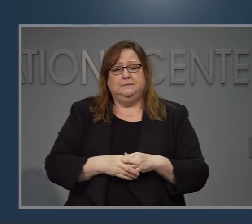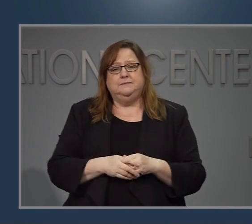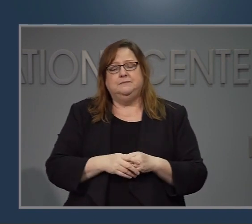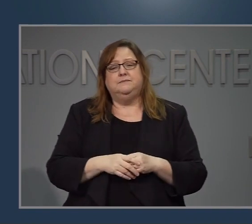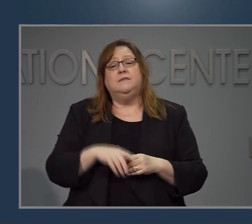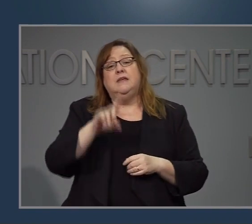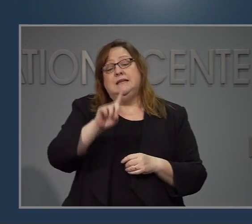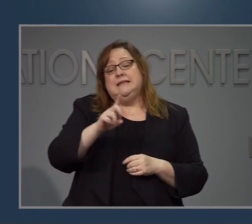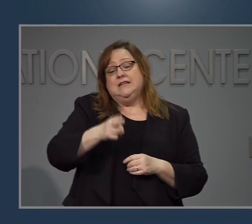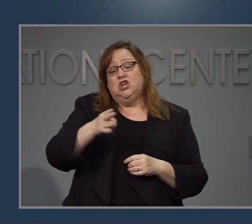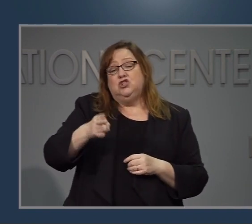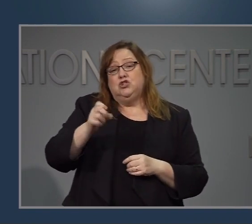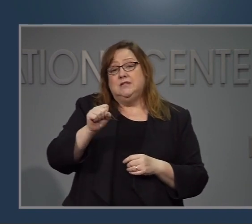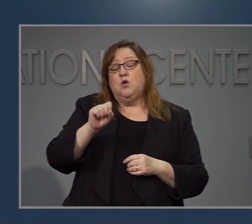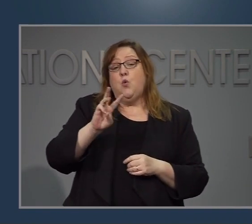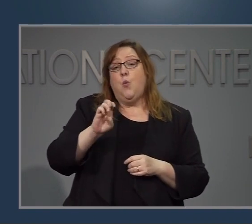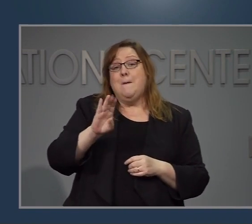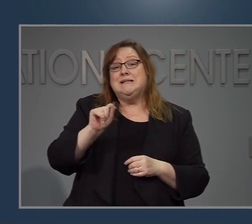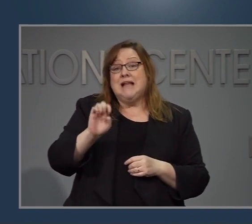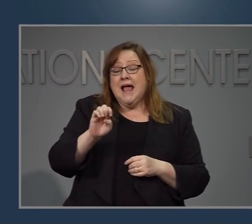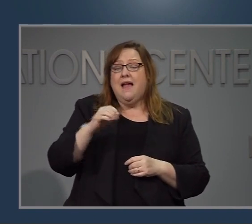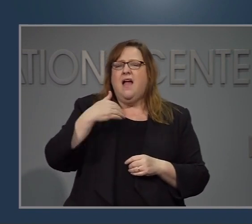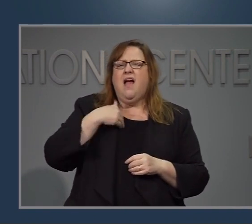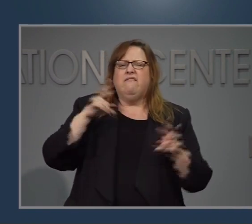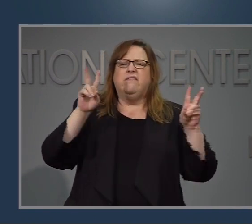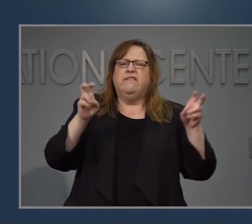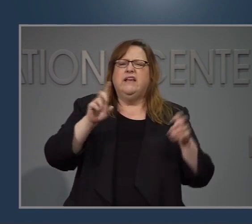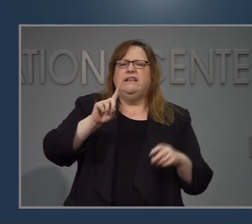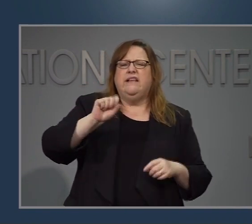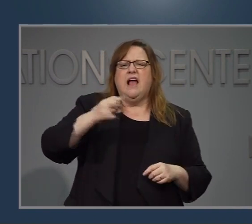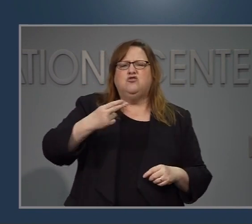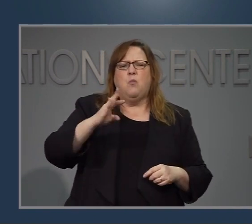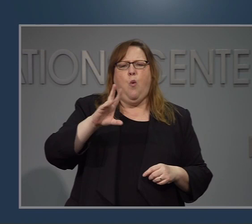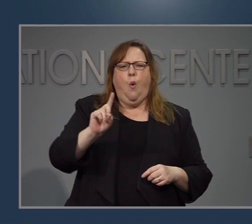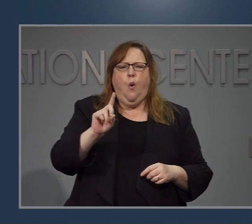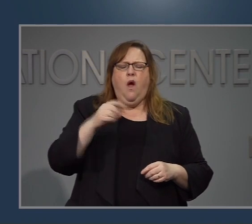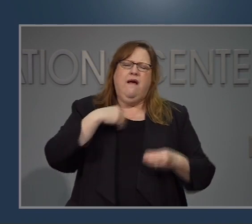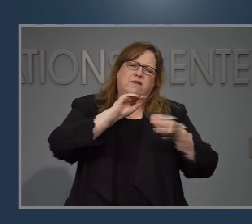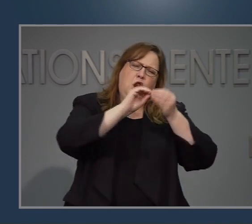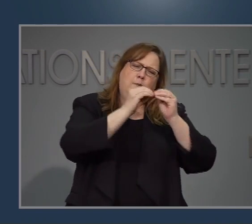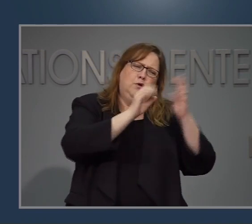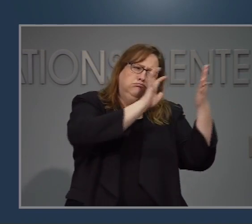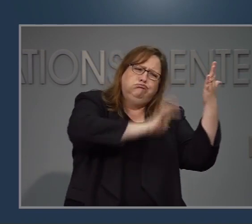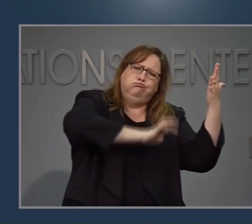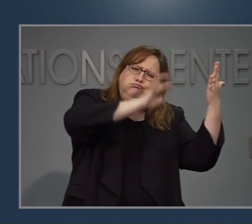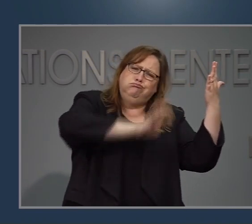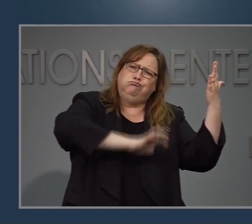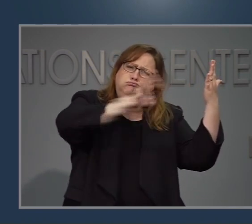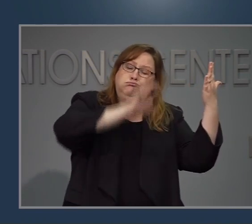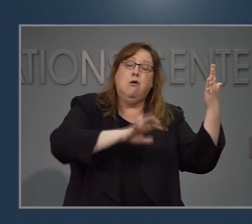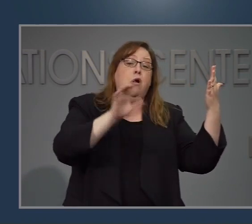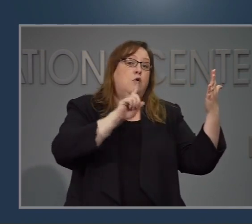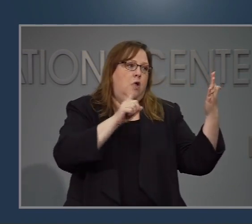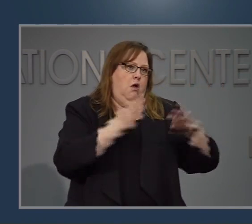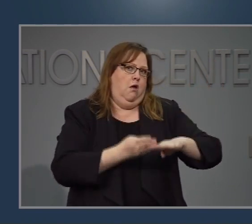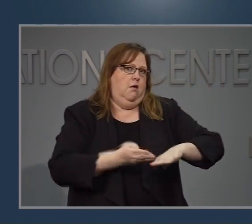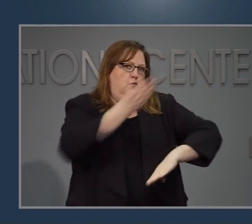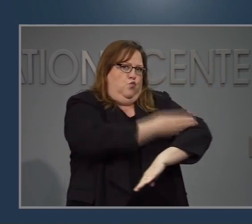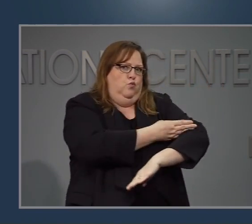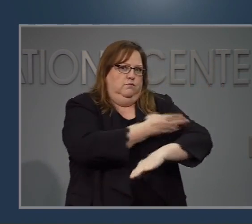THEN WE WOULD HAVE ORIGINALLY PLANNED. WE NEED TO BE INCREDIBLY VIGILANT TO SLOW THE SPREAD OF THE VIRUS. I WANT TO INCLUDE BY NOTING THAT OUR TEAM LAUNCHED AN UPDATED COVID-19 DASHBOARD AND THE DHS WEBSITE